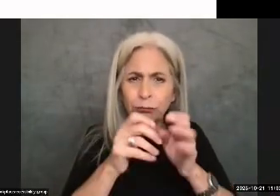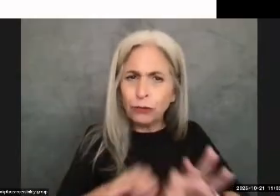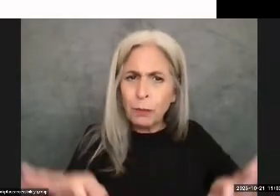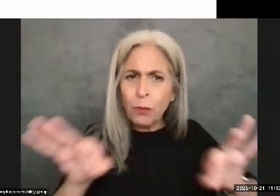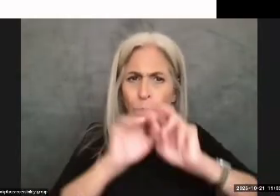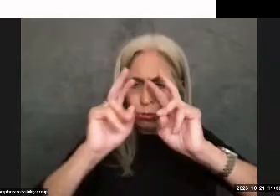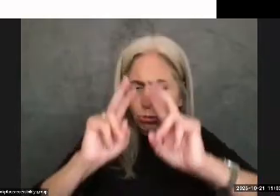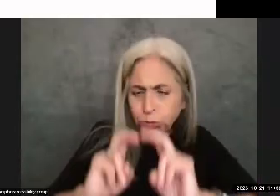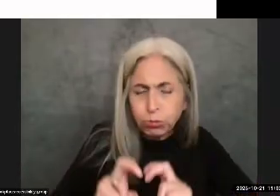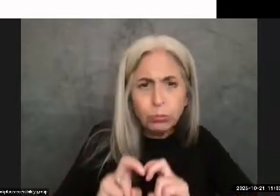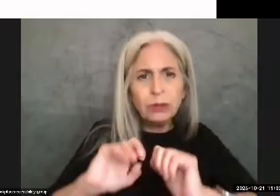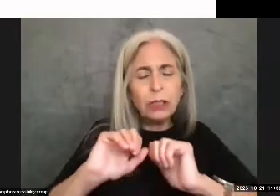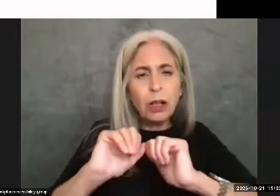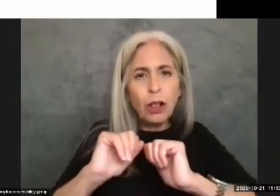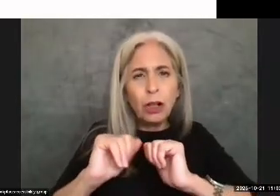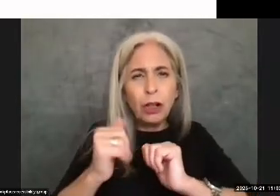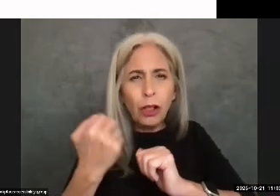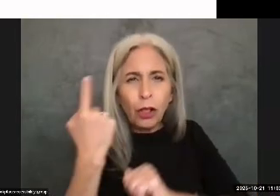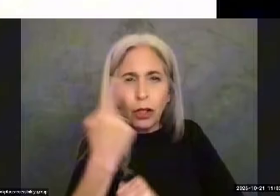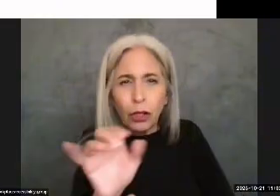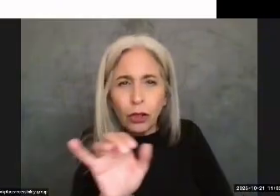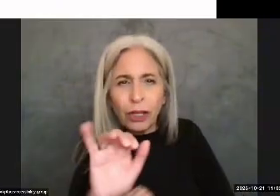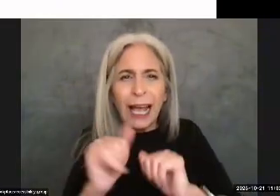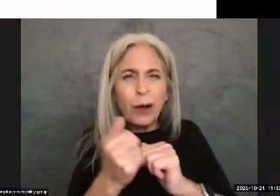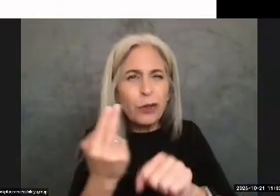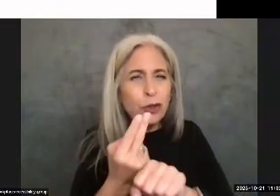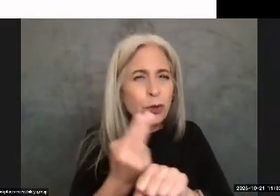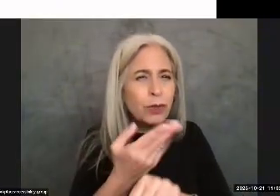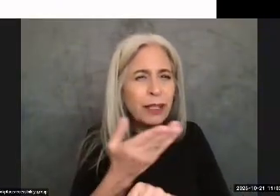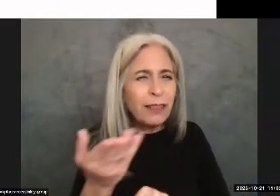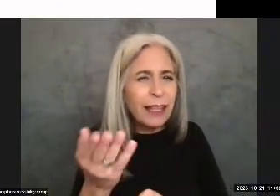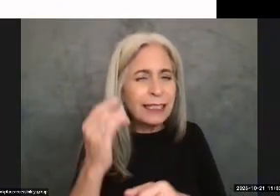Kathleen DeForest: Really critically look at how your organization is using things.